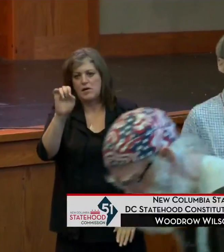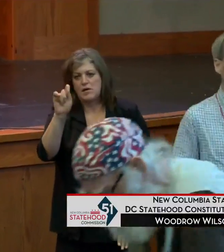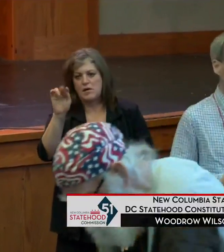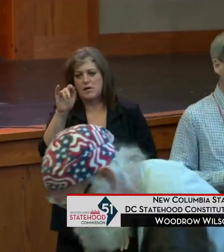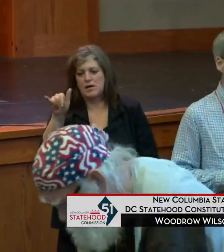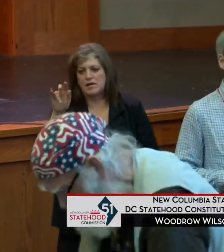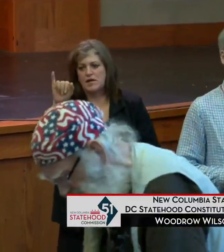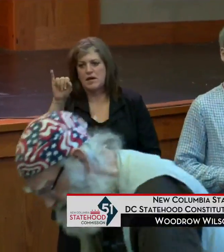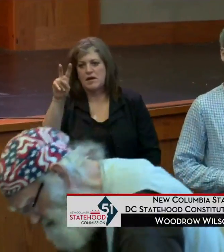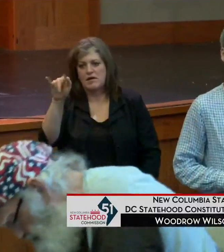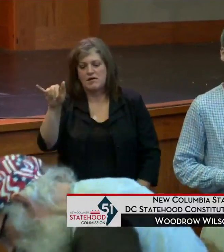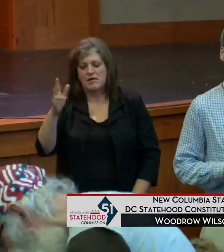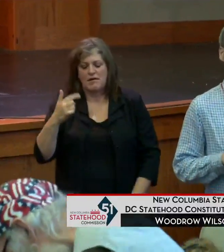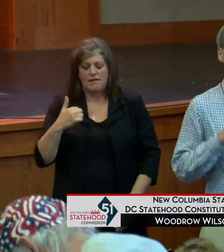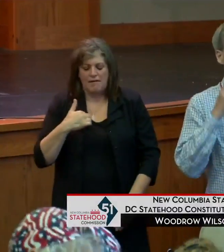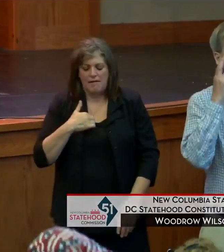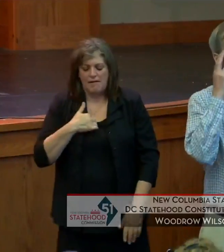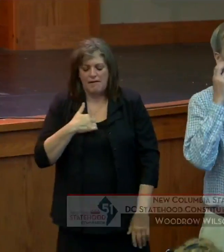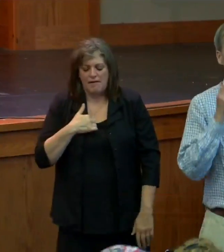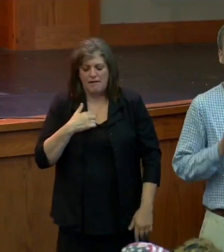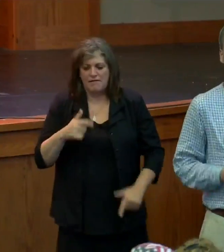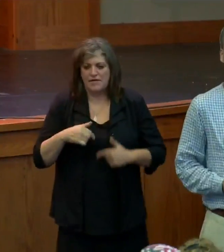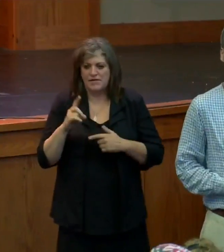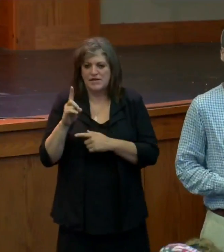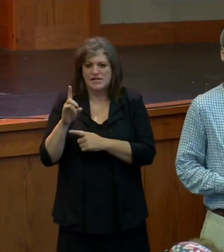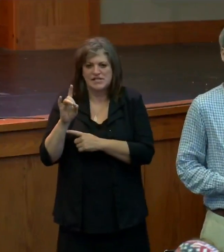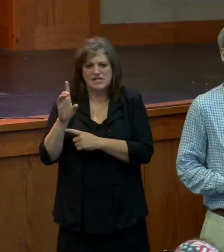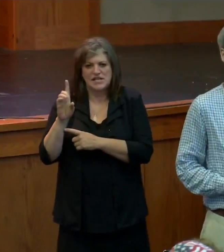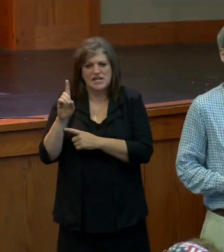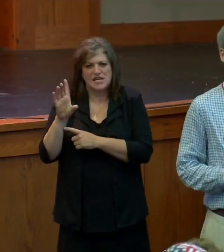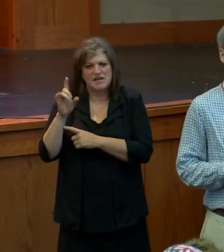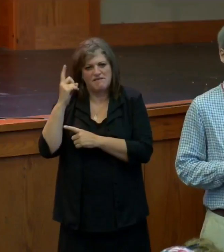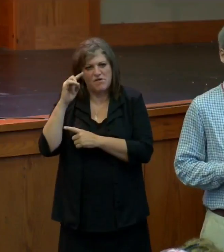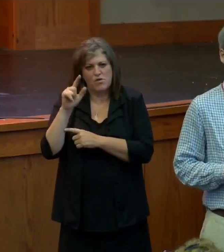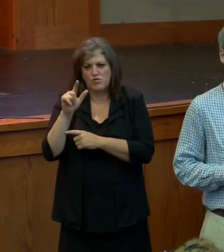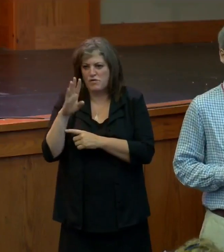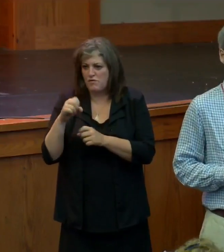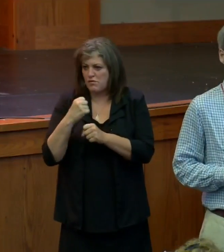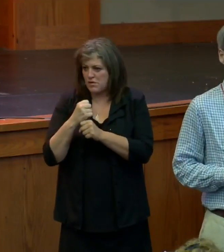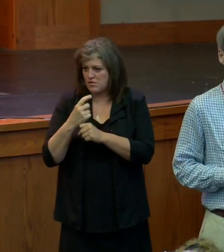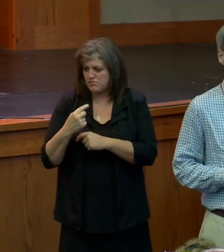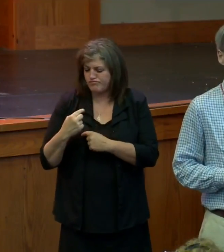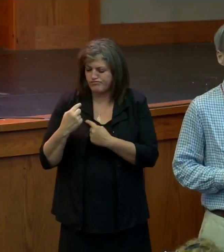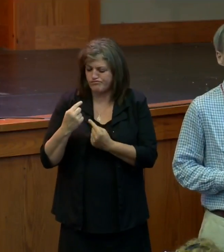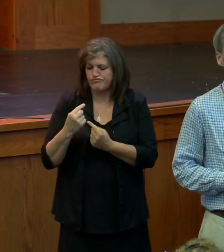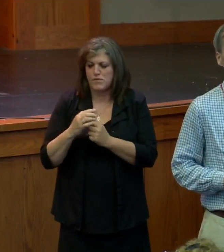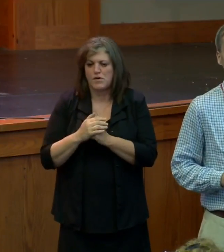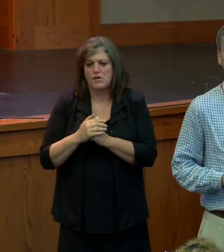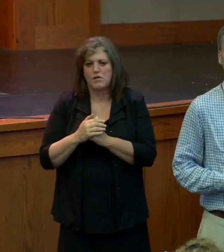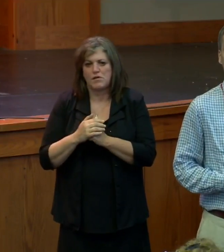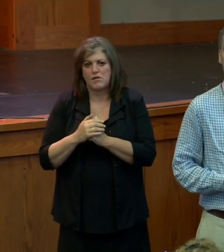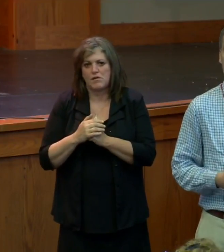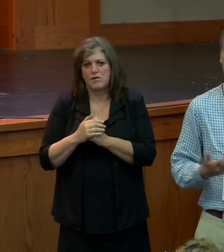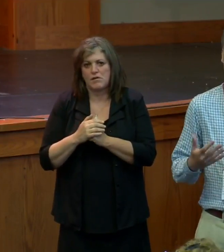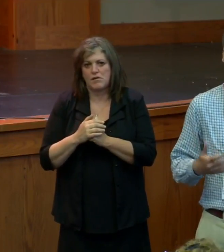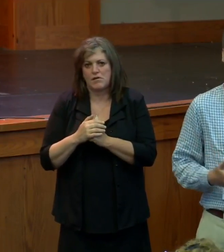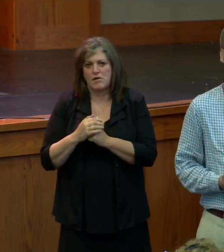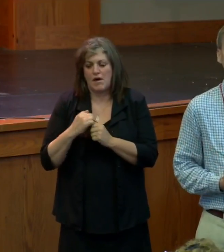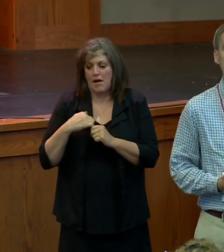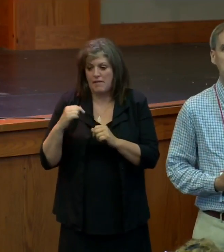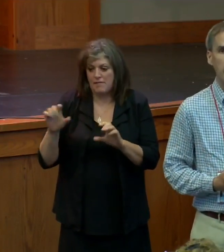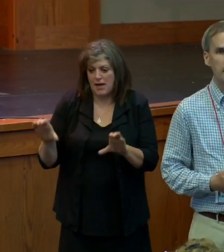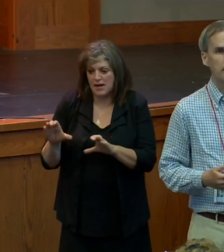I HAVE LIVED IN D.C. FOR 24 YEARS, AND I AM ACTIVE IN D.C.